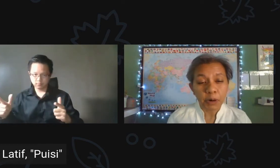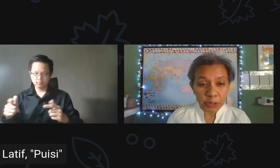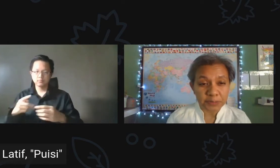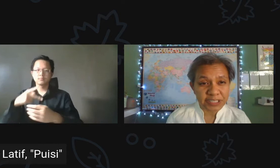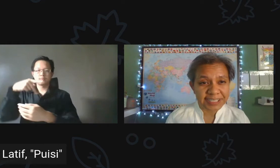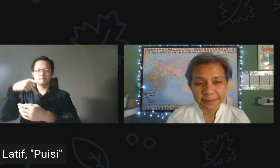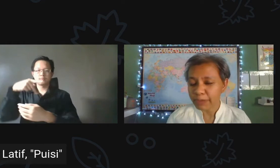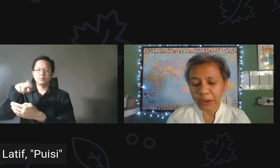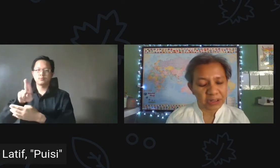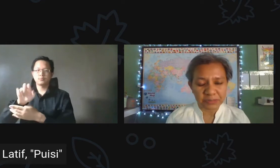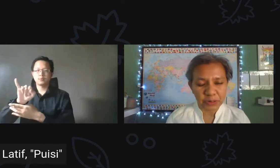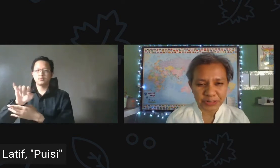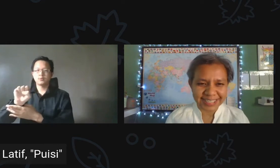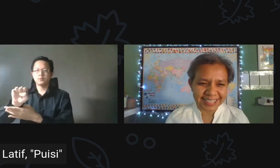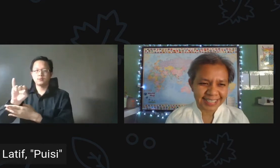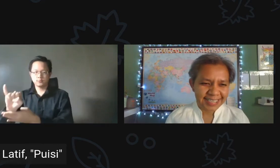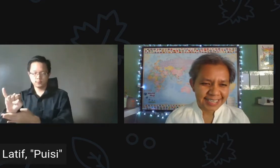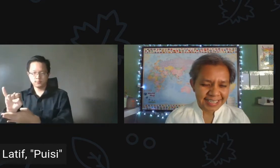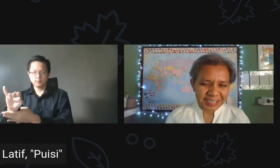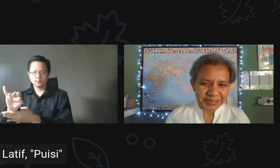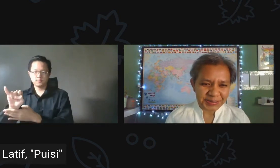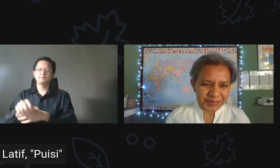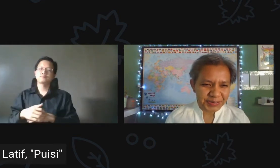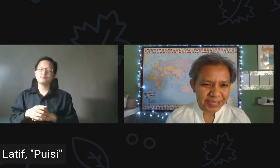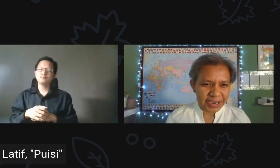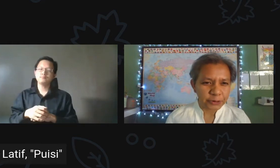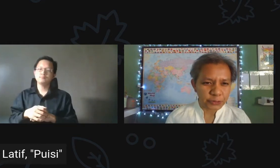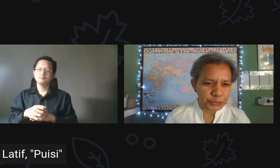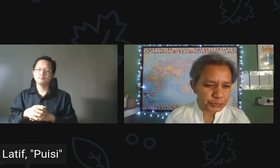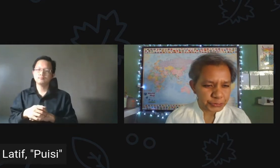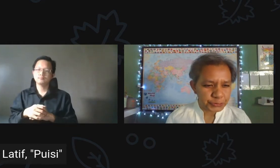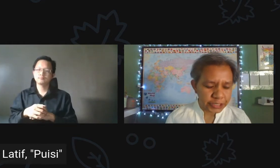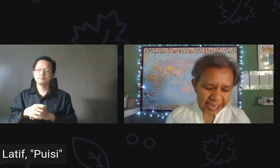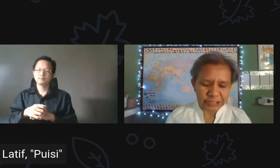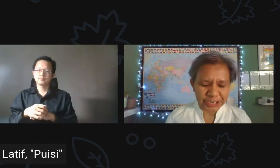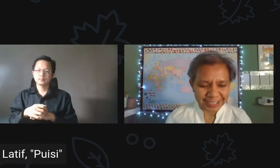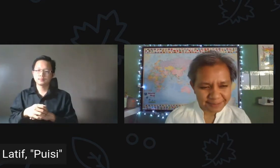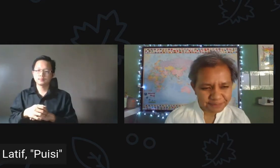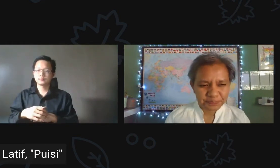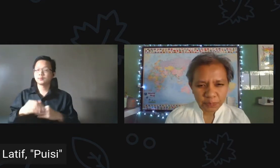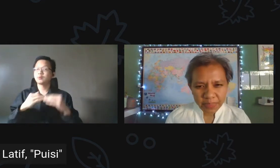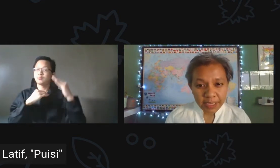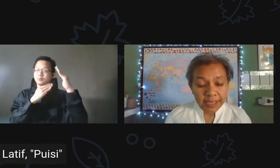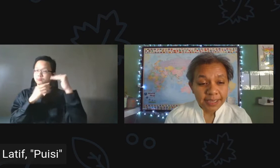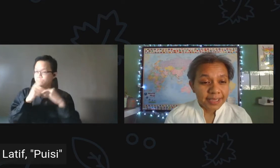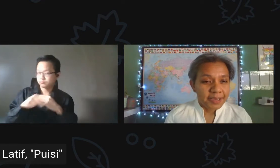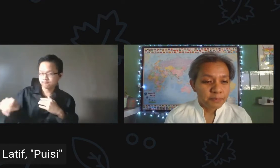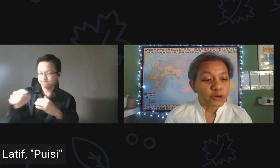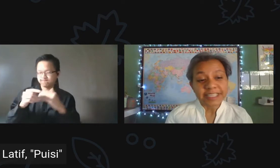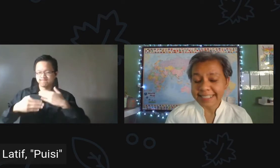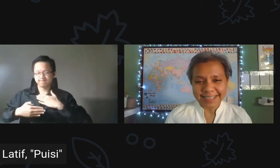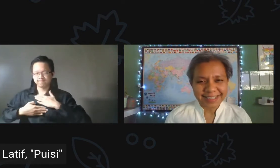the poems by all the poets. So I hope you enjoy it. Puisi